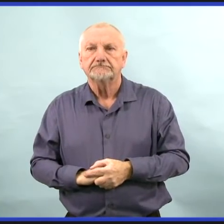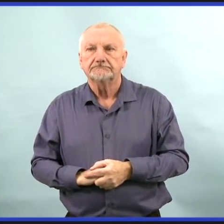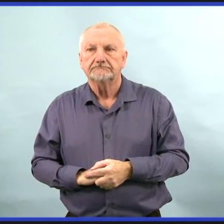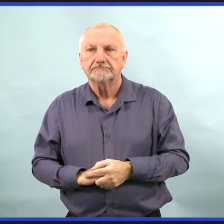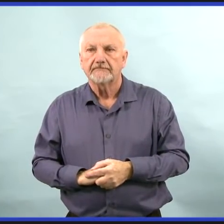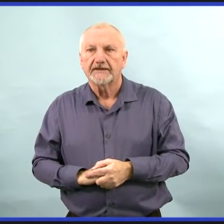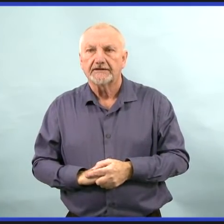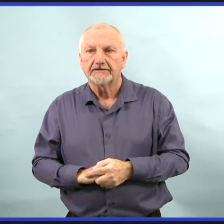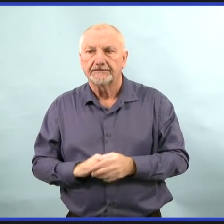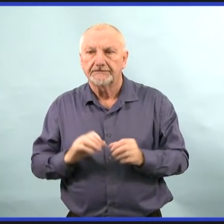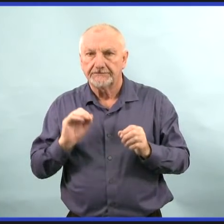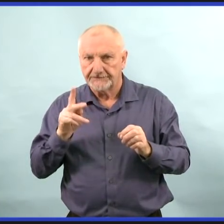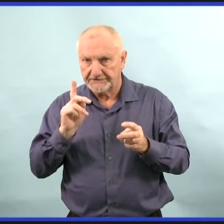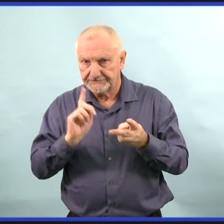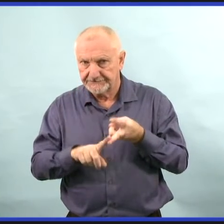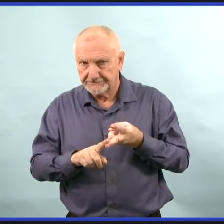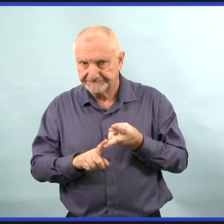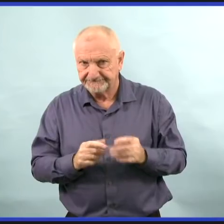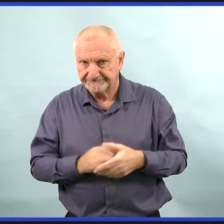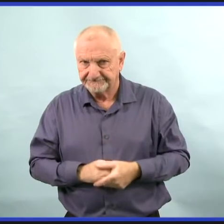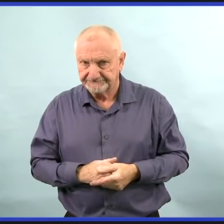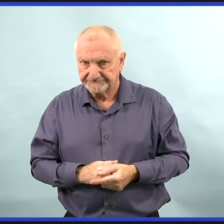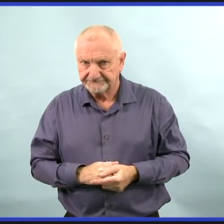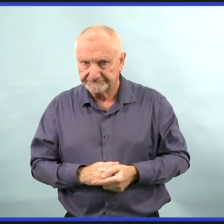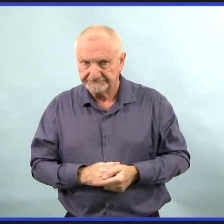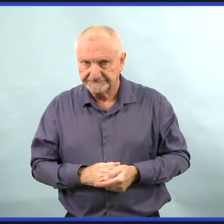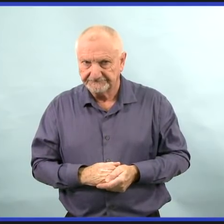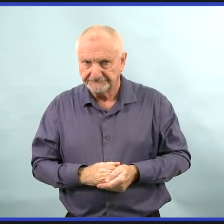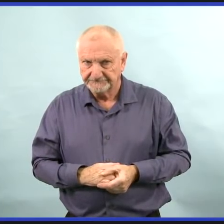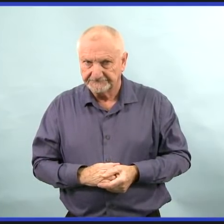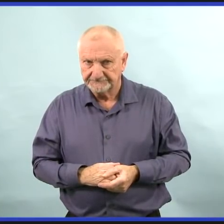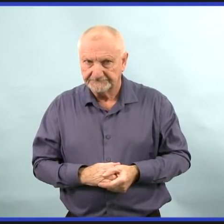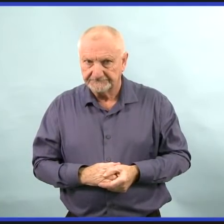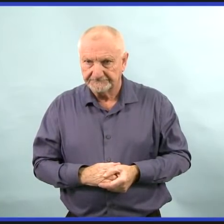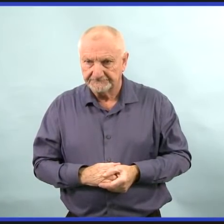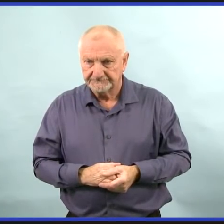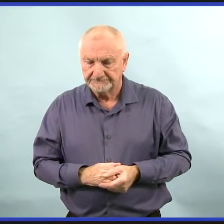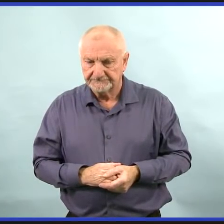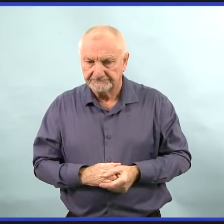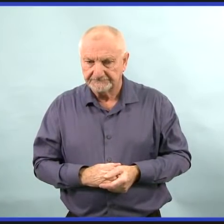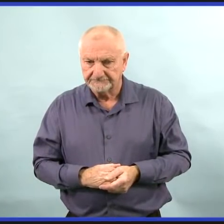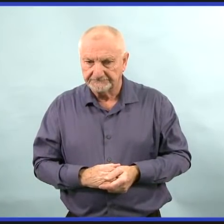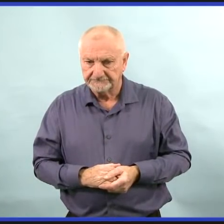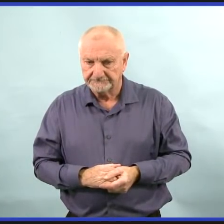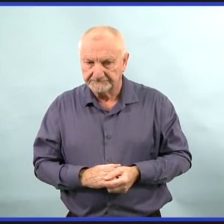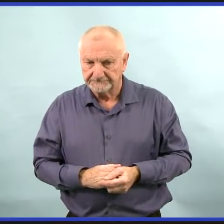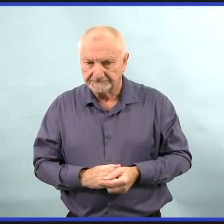uh in terms of the uptake for the pediatric uh vaccine is this what the province or the numbers